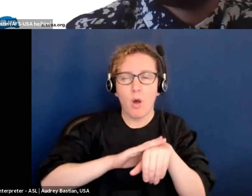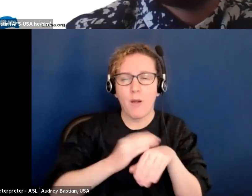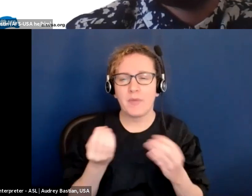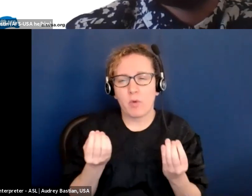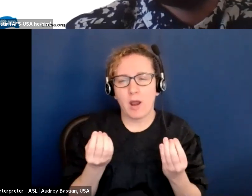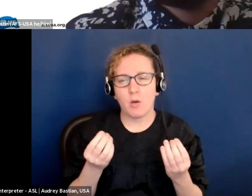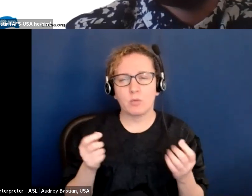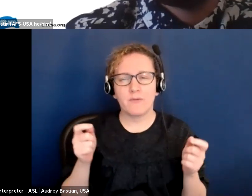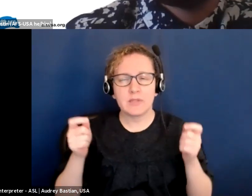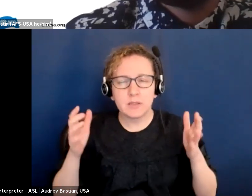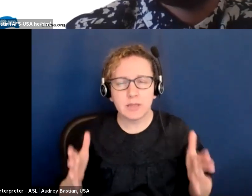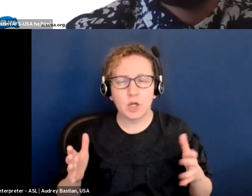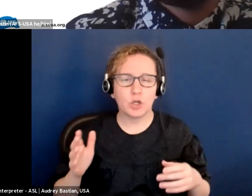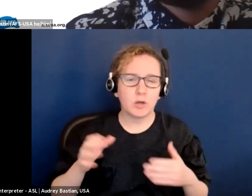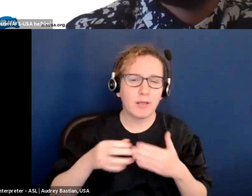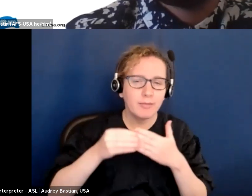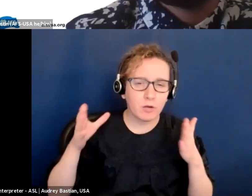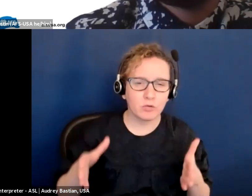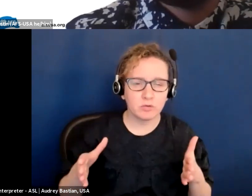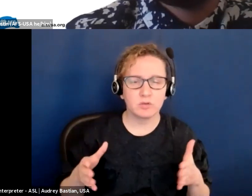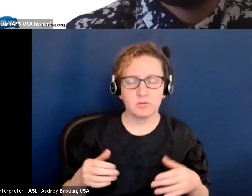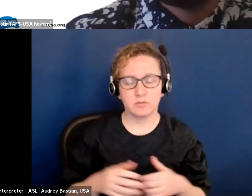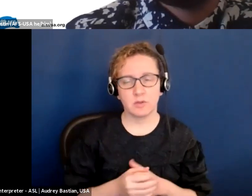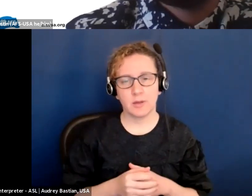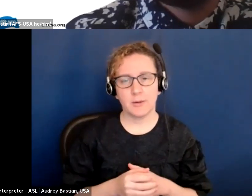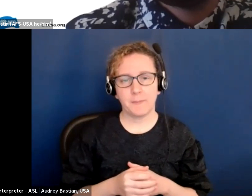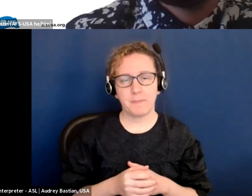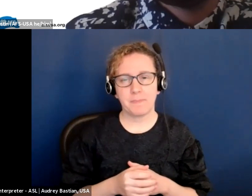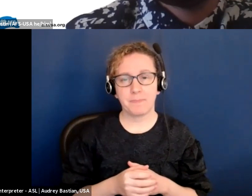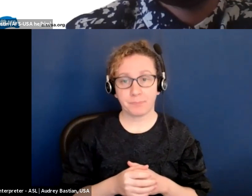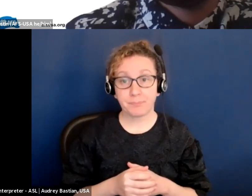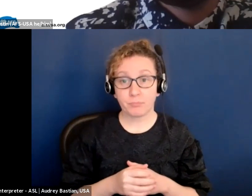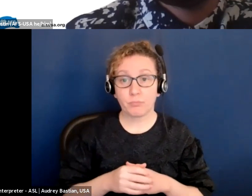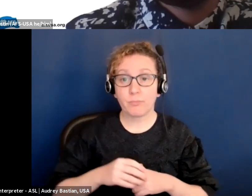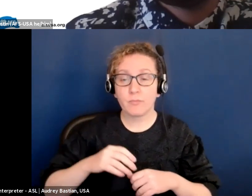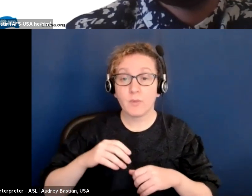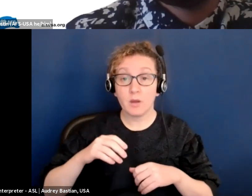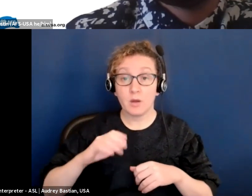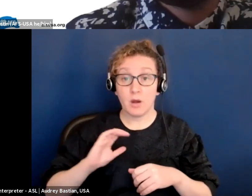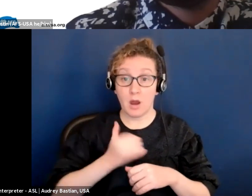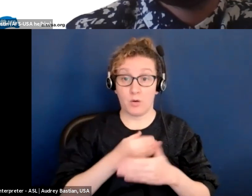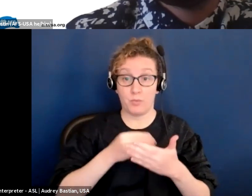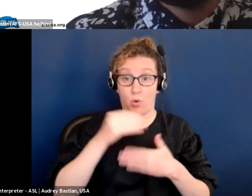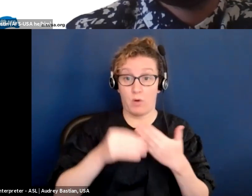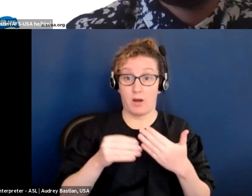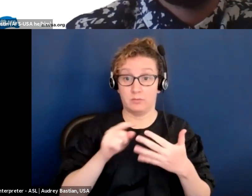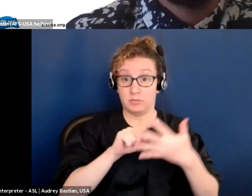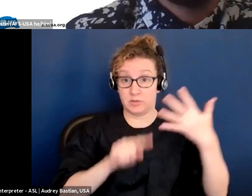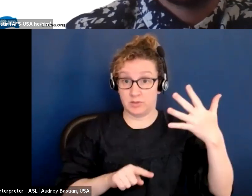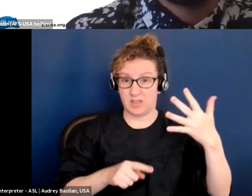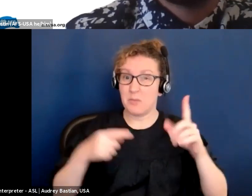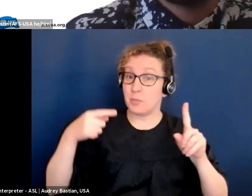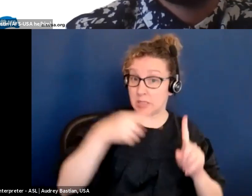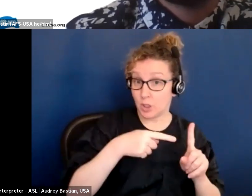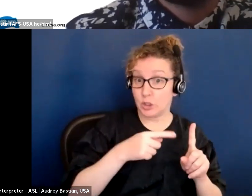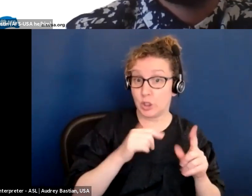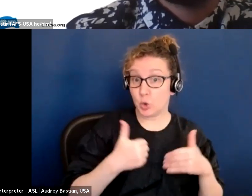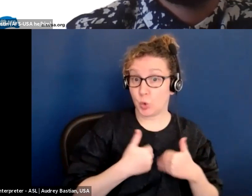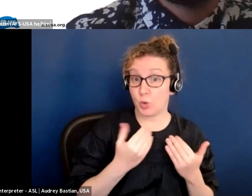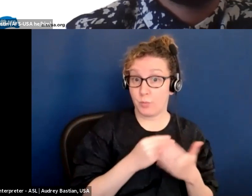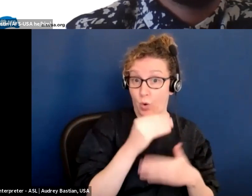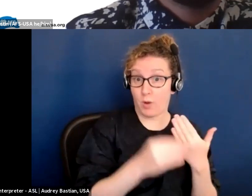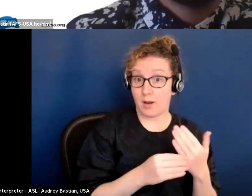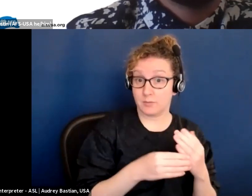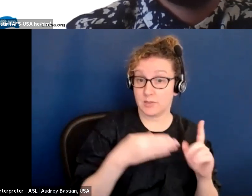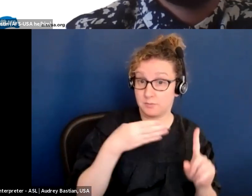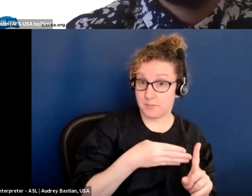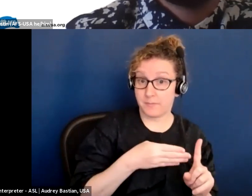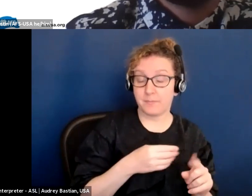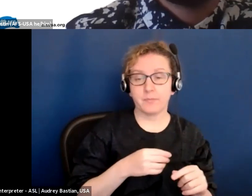facilitators. The nature of our programs, particularly the youth programs, depend upon